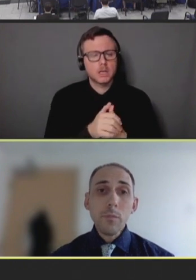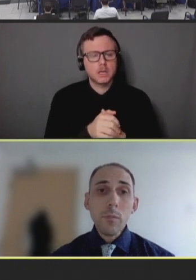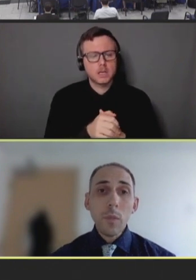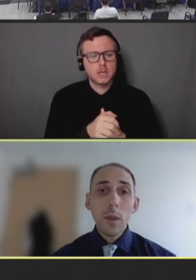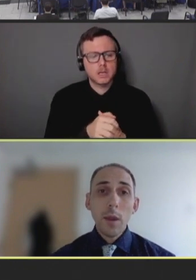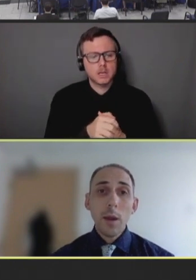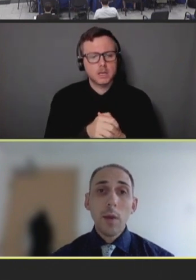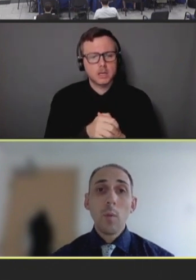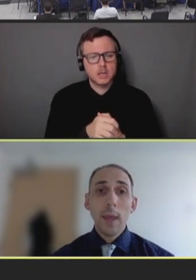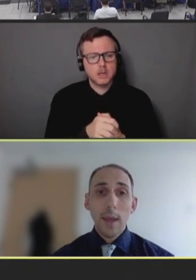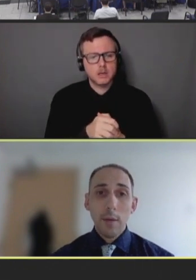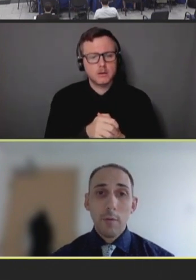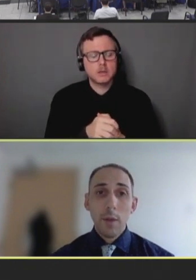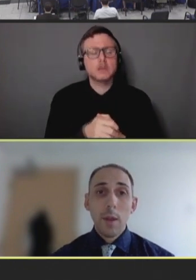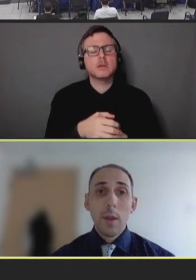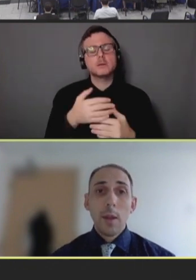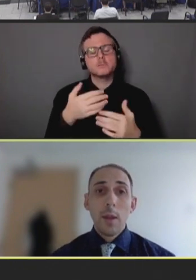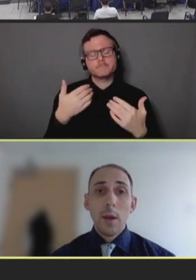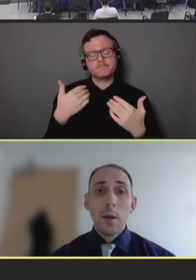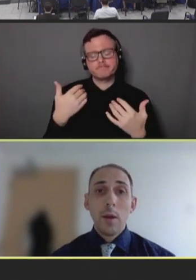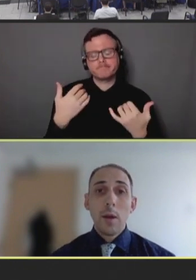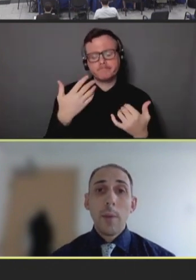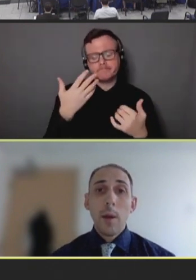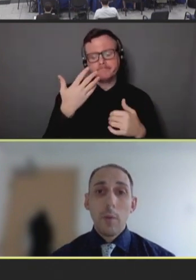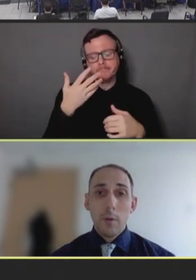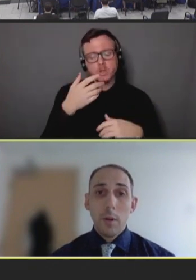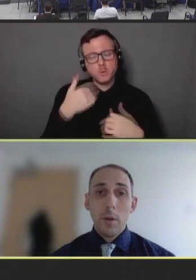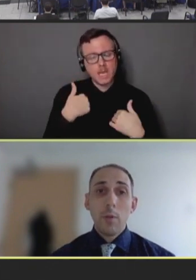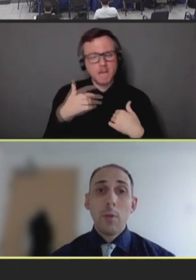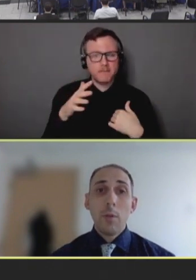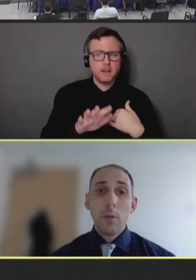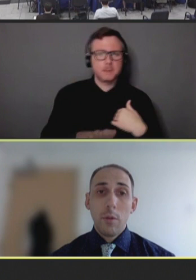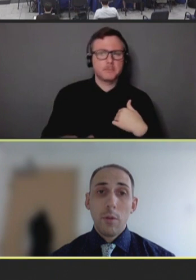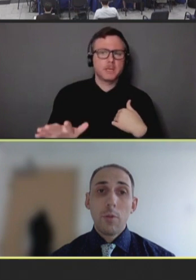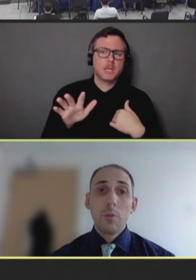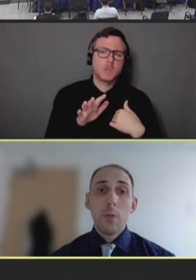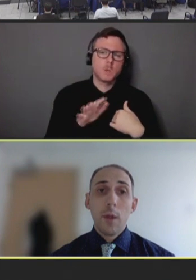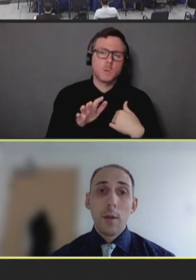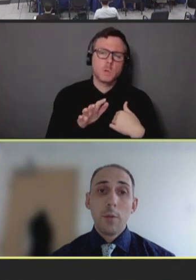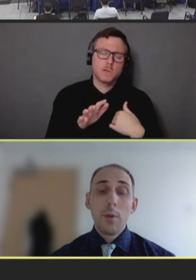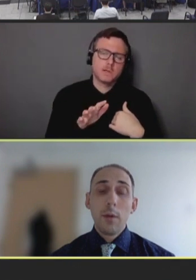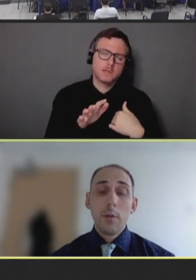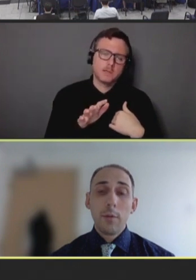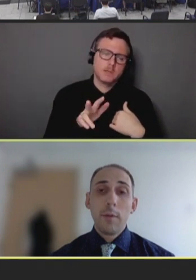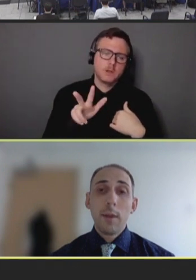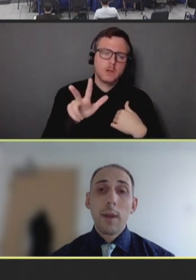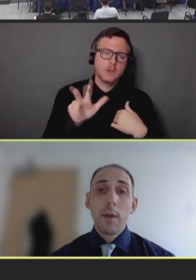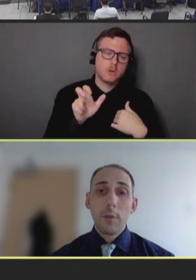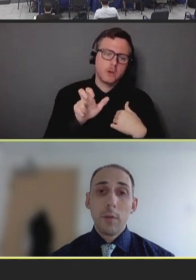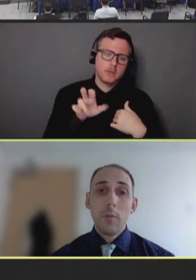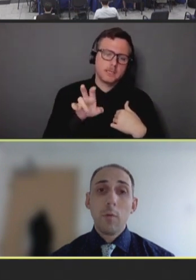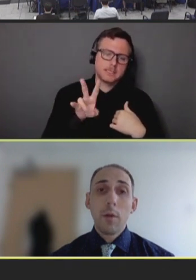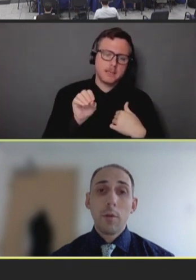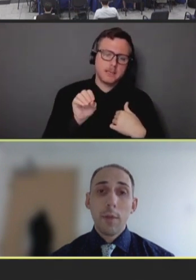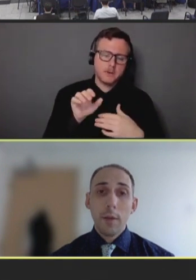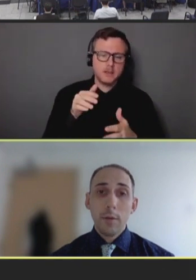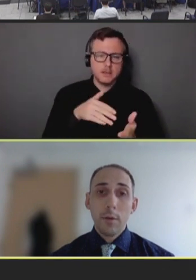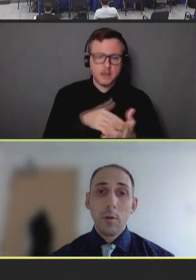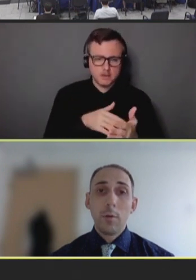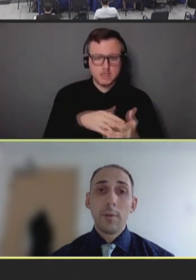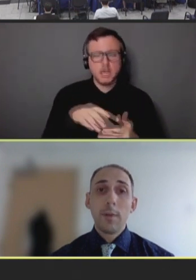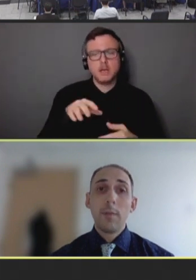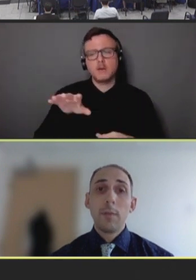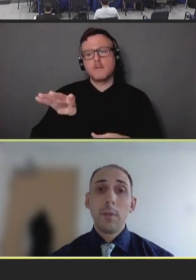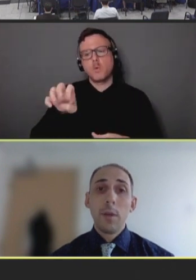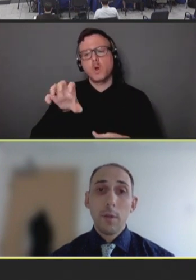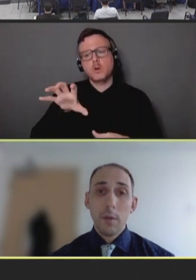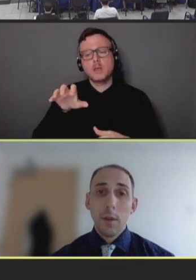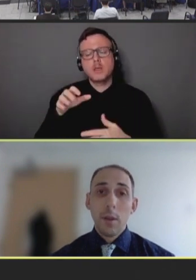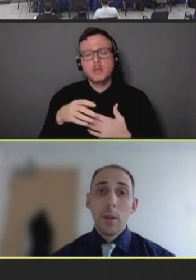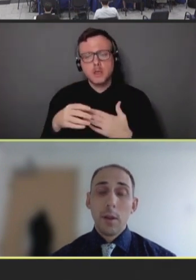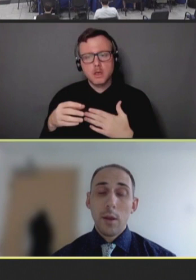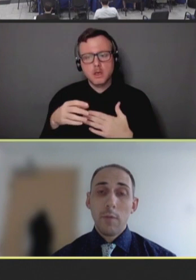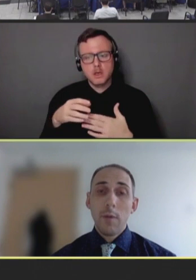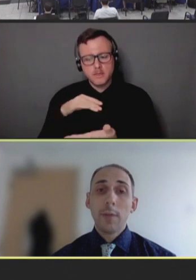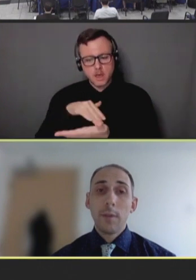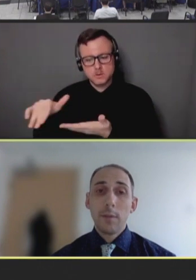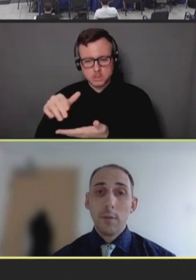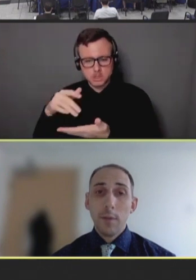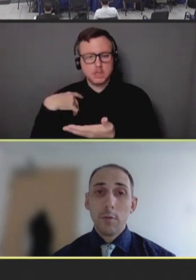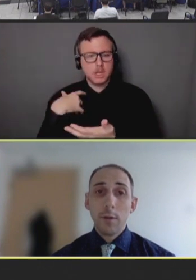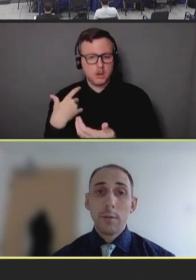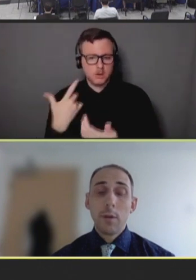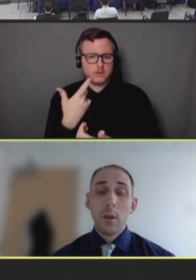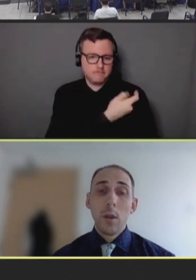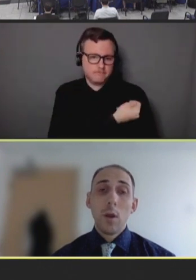So we have about 370,000 and 400,000 who received the vaccines of interest.